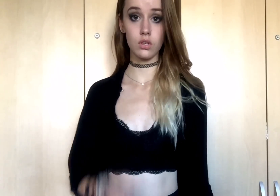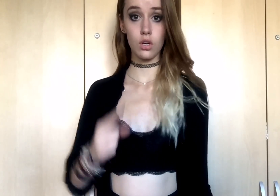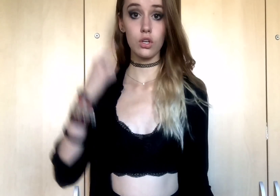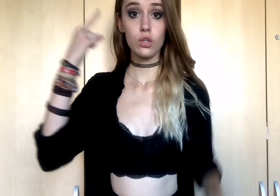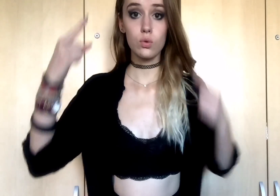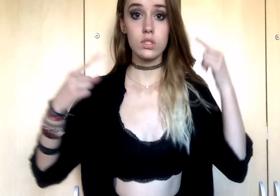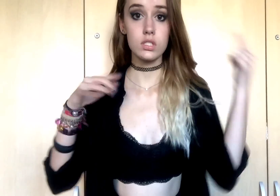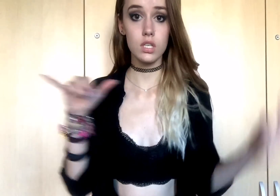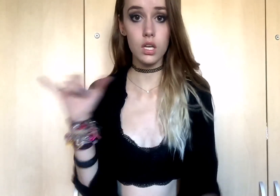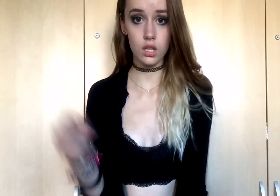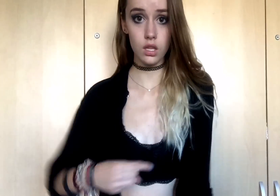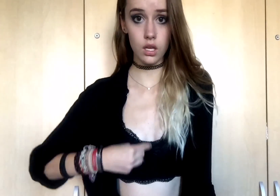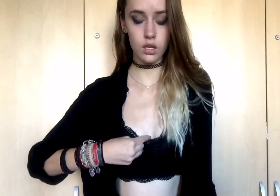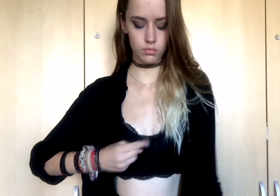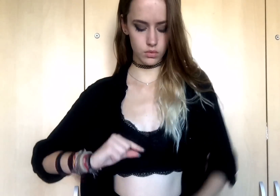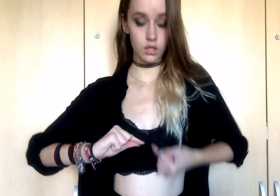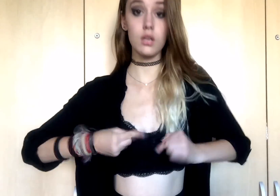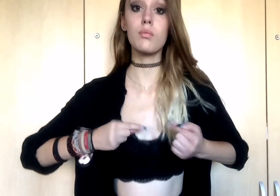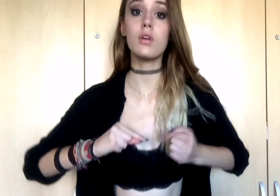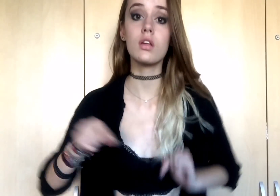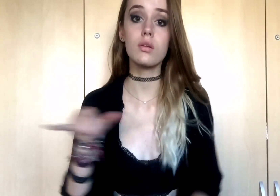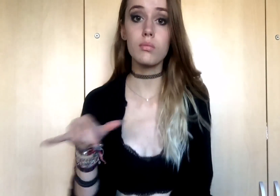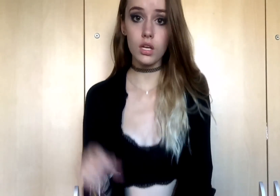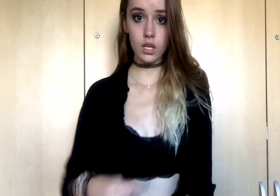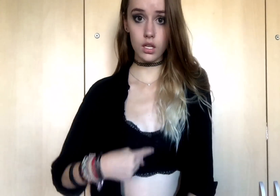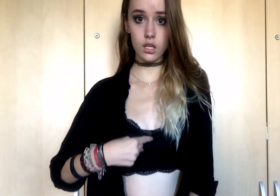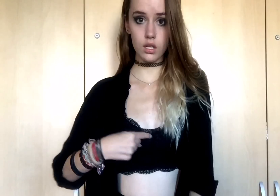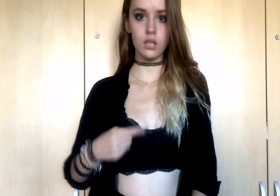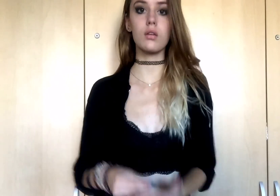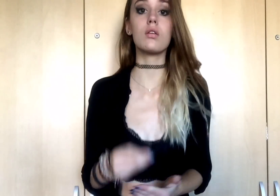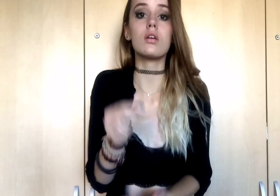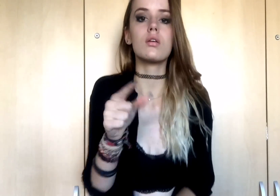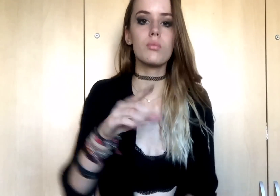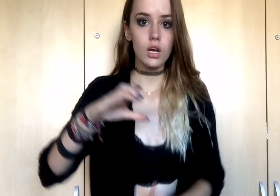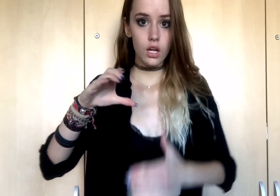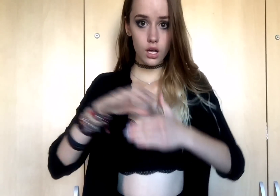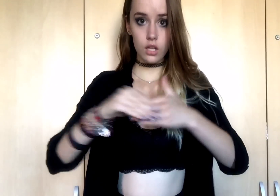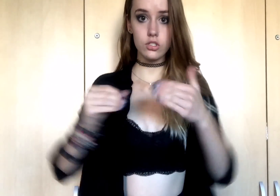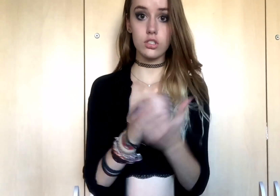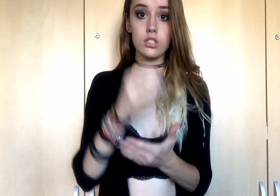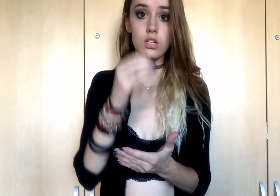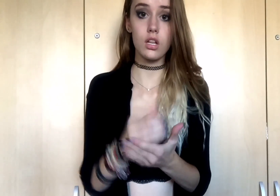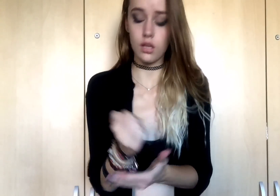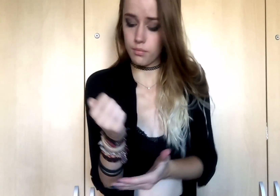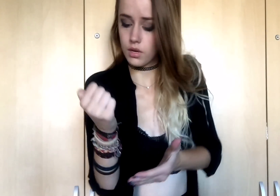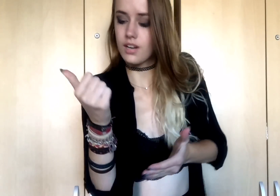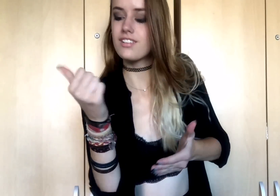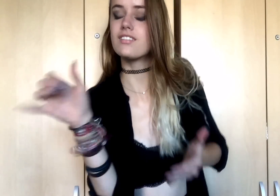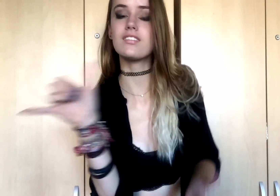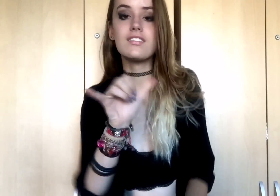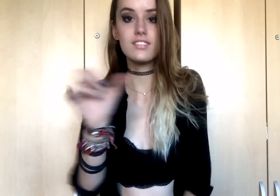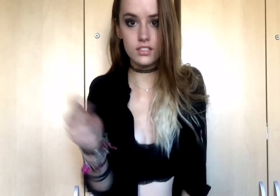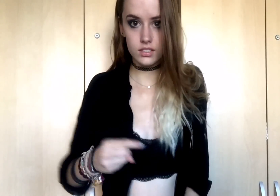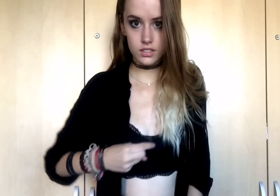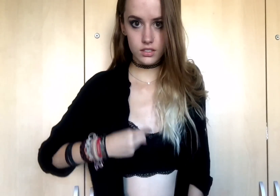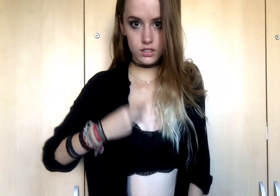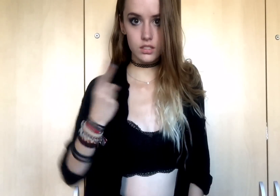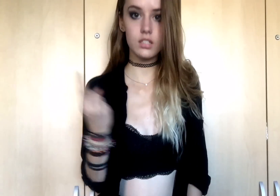Are you insane like me? Been in pain like me? Bought a hundred dollar bottle of champagne like me?